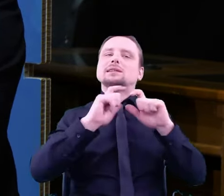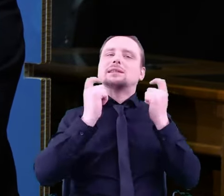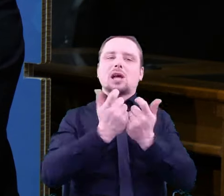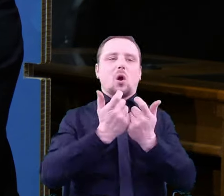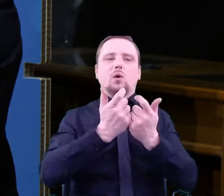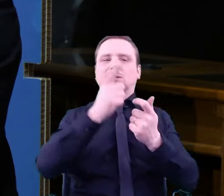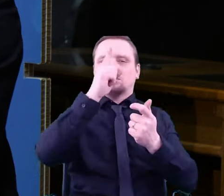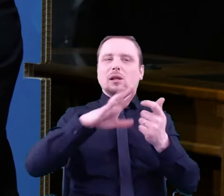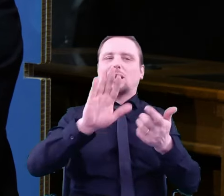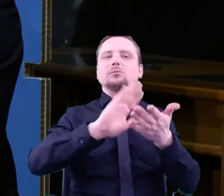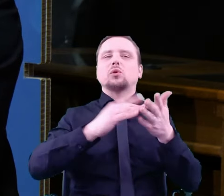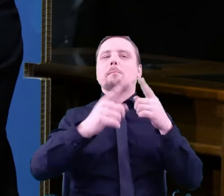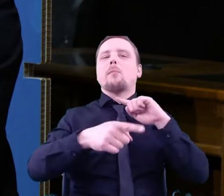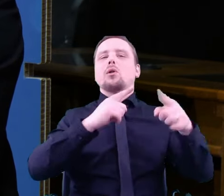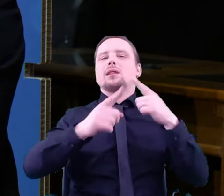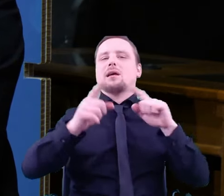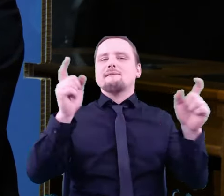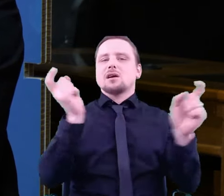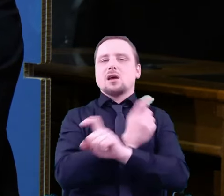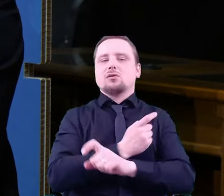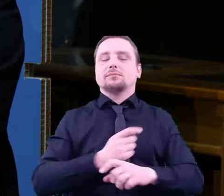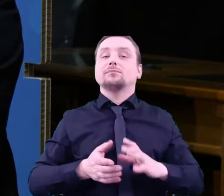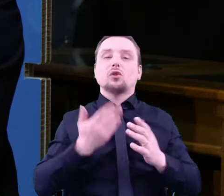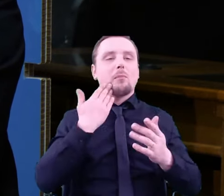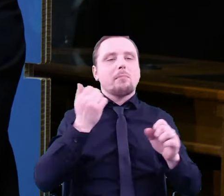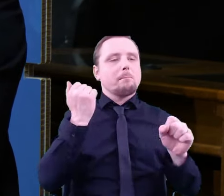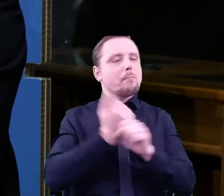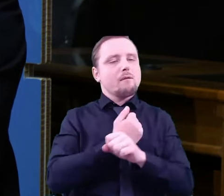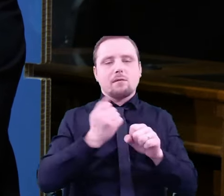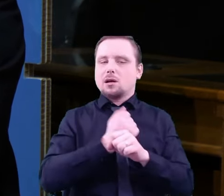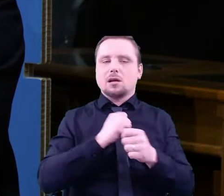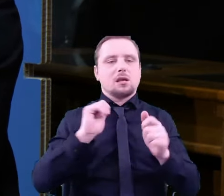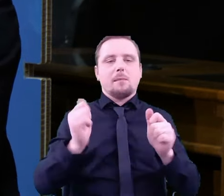with the potential to pose a significant threat to the political stability of a given country.